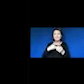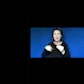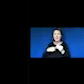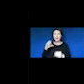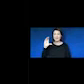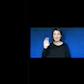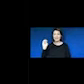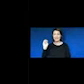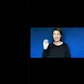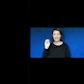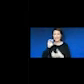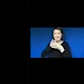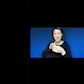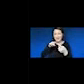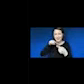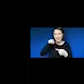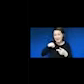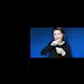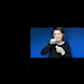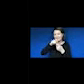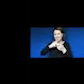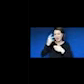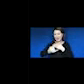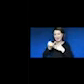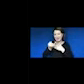Why don't we start with the discovery process.